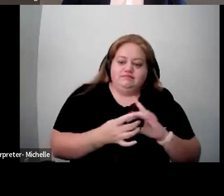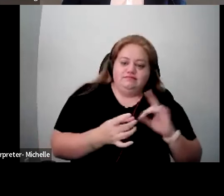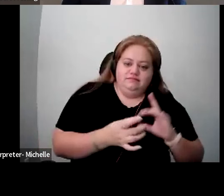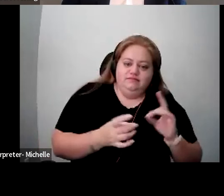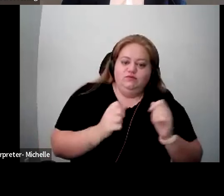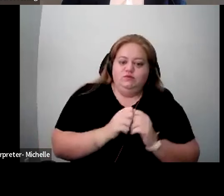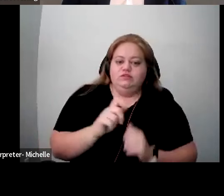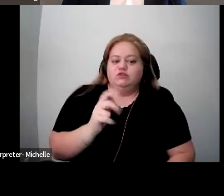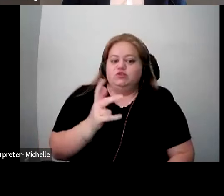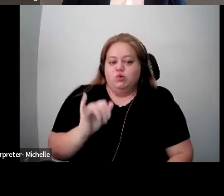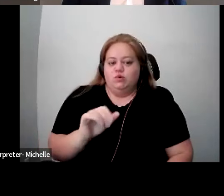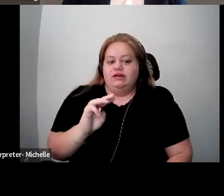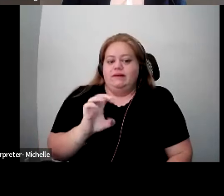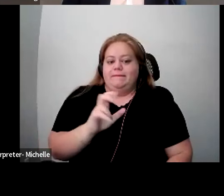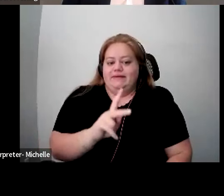This is still quite some time off.